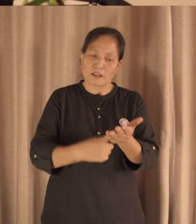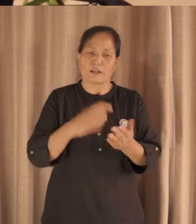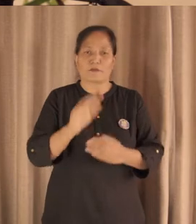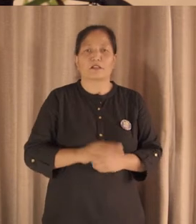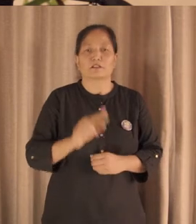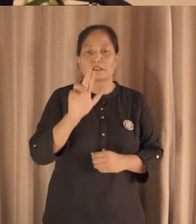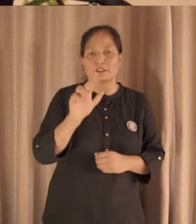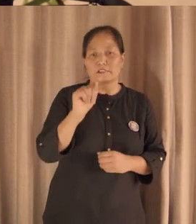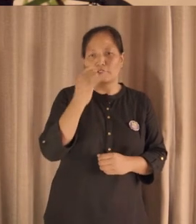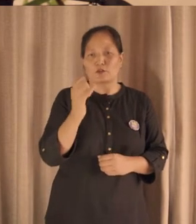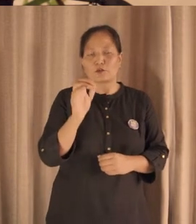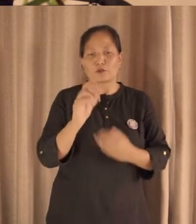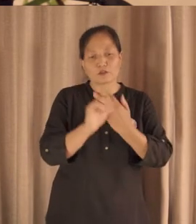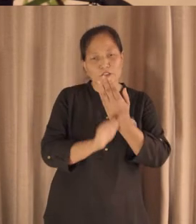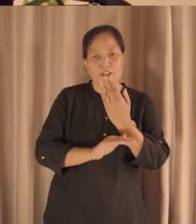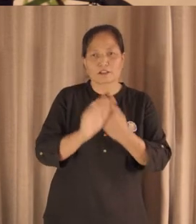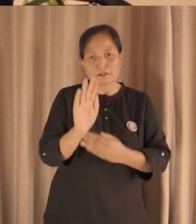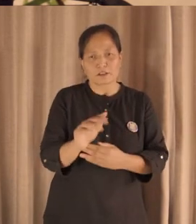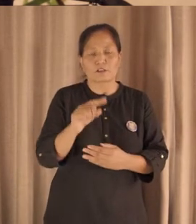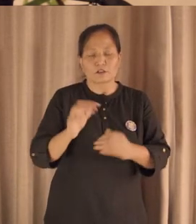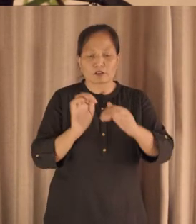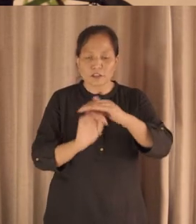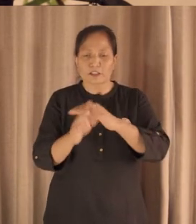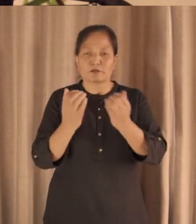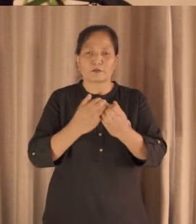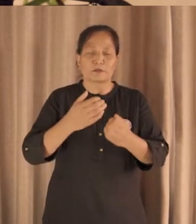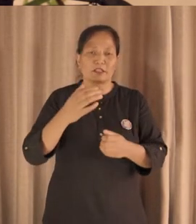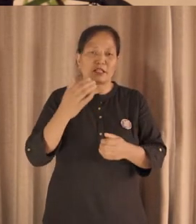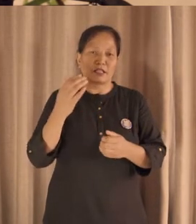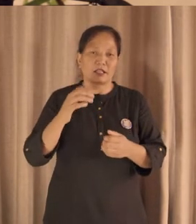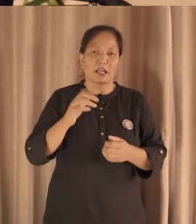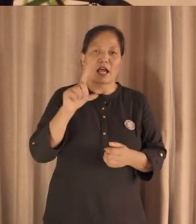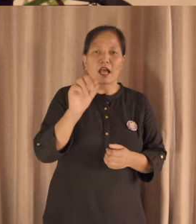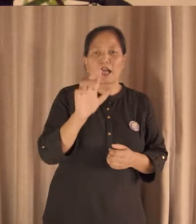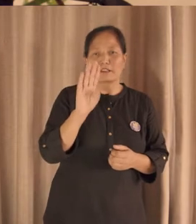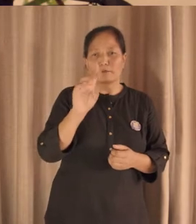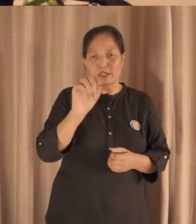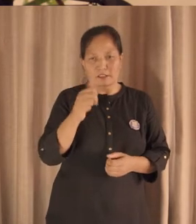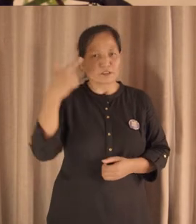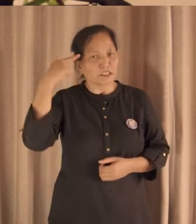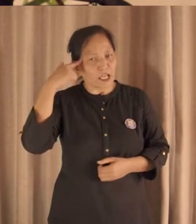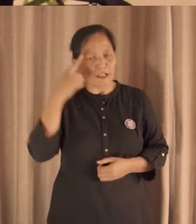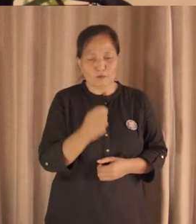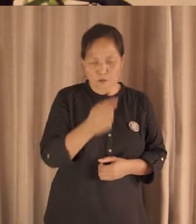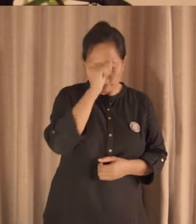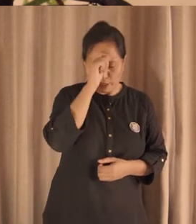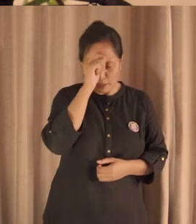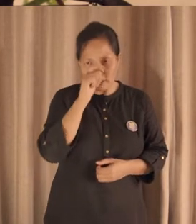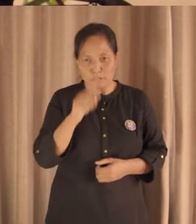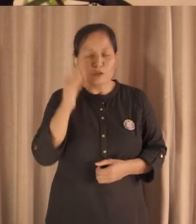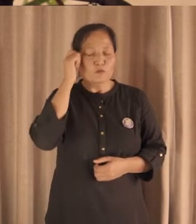educated youths who are doing MA or BA, who are doctors, engineers or in the IT field,